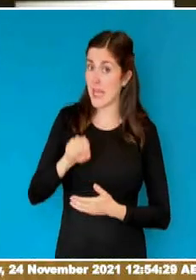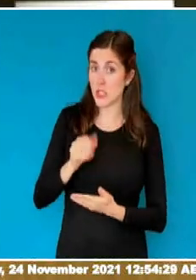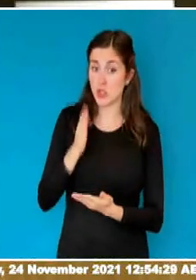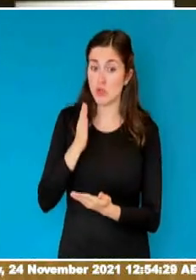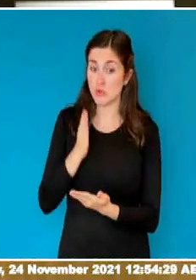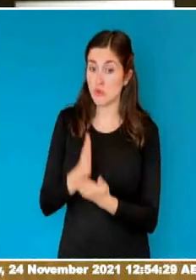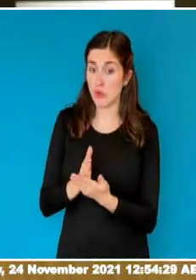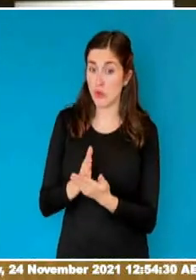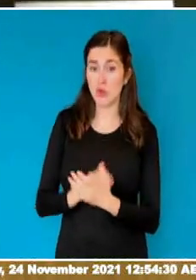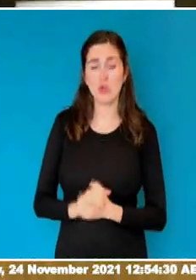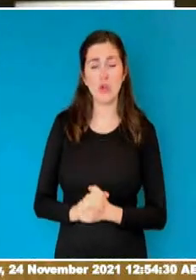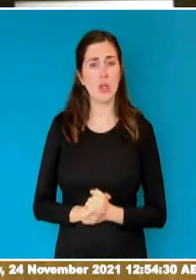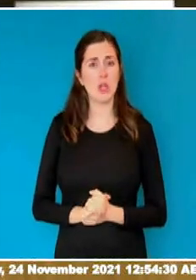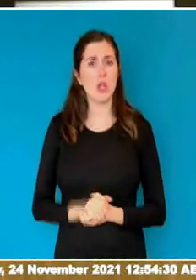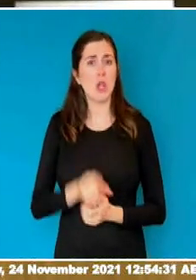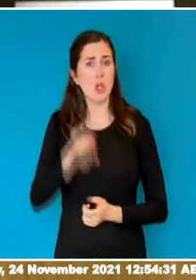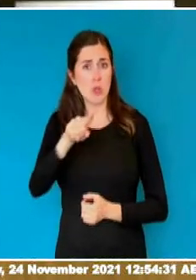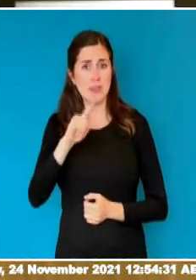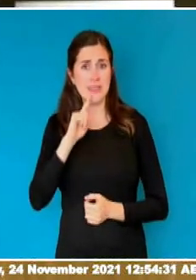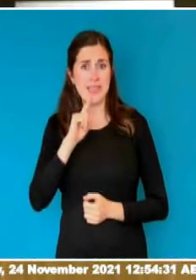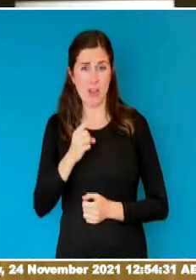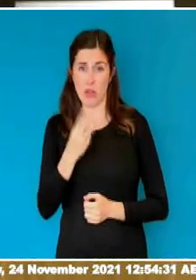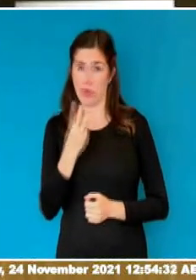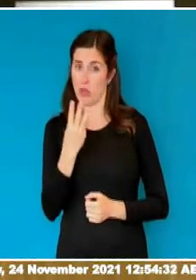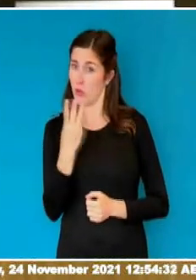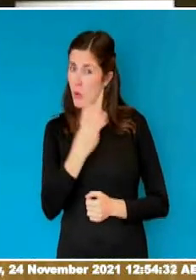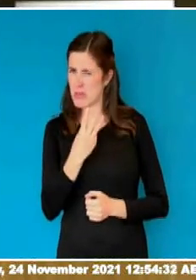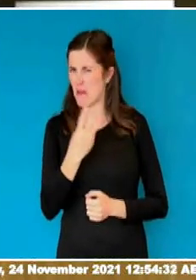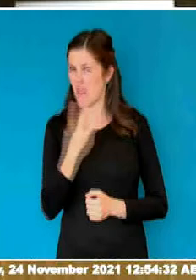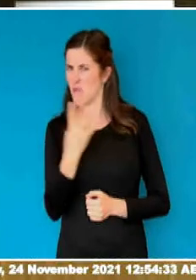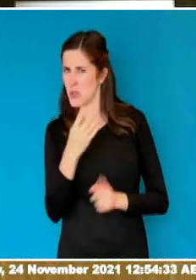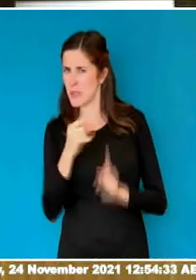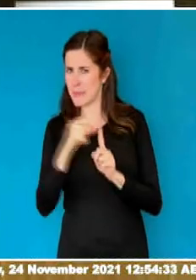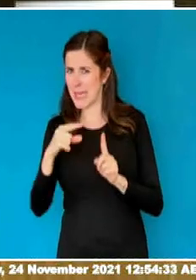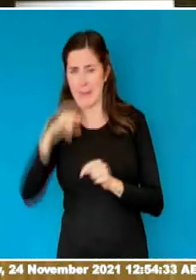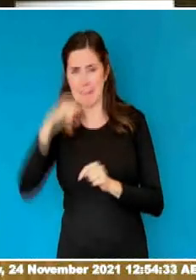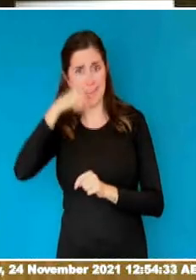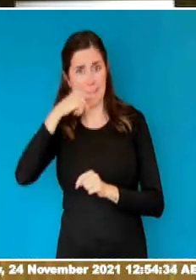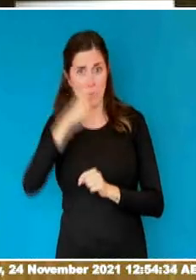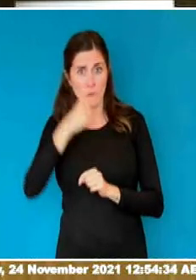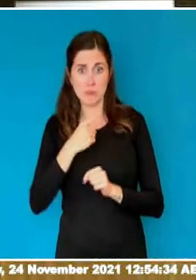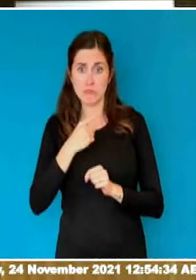But you report that 13 per cent of the people were allocated to a talent pool.